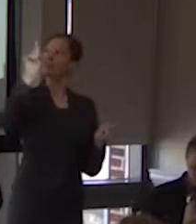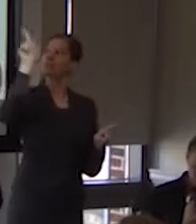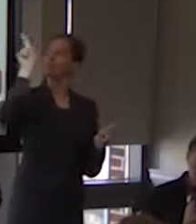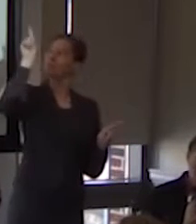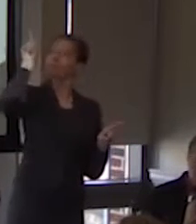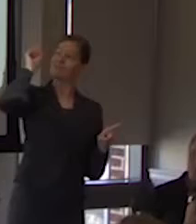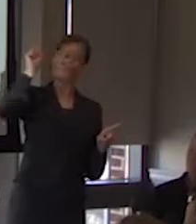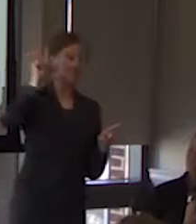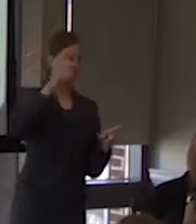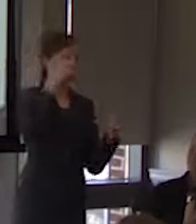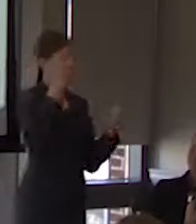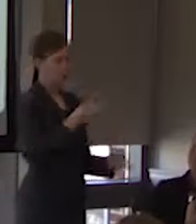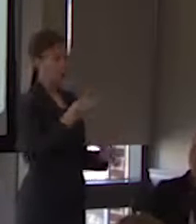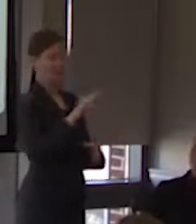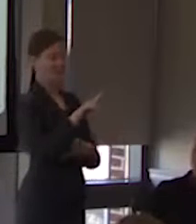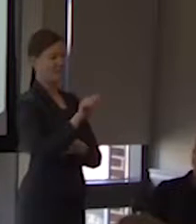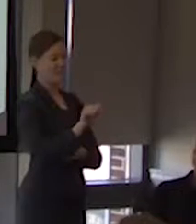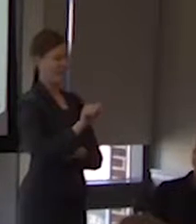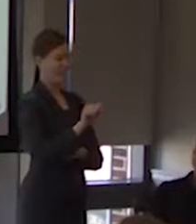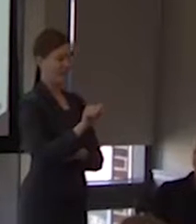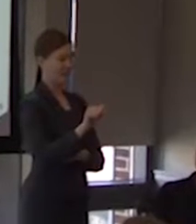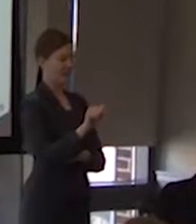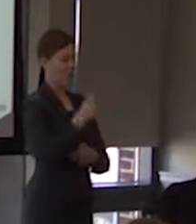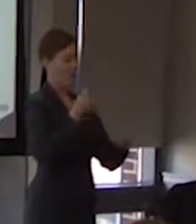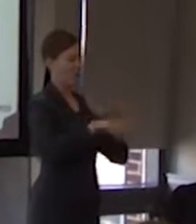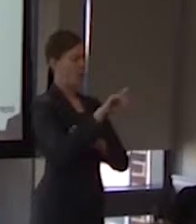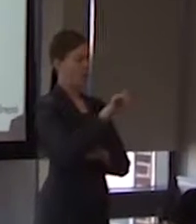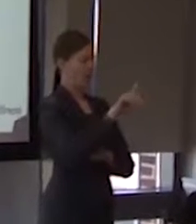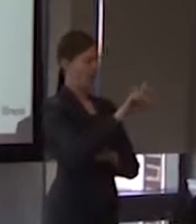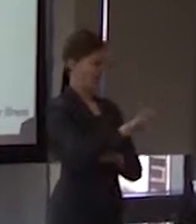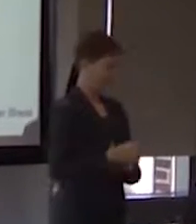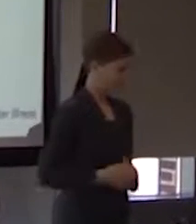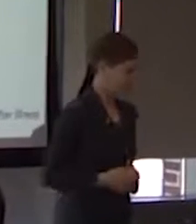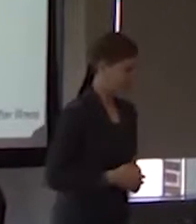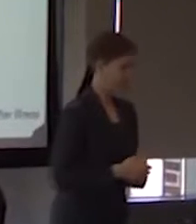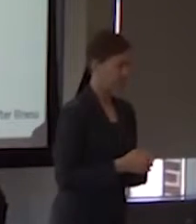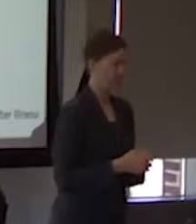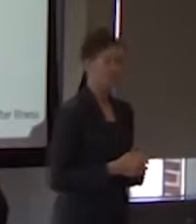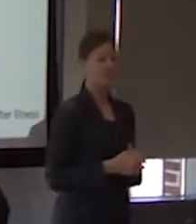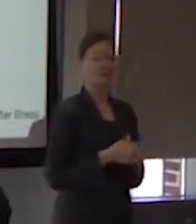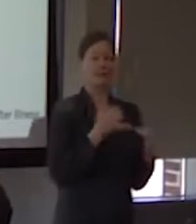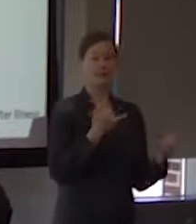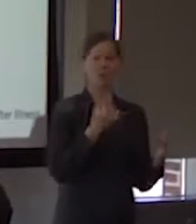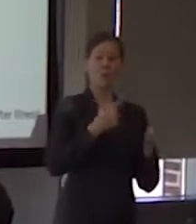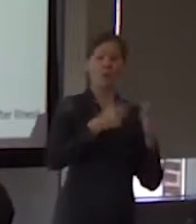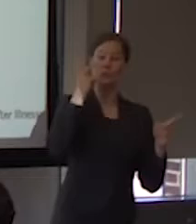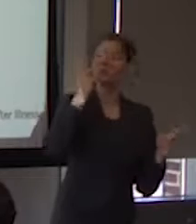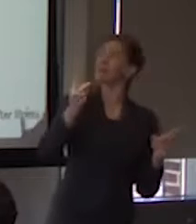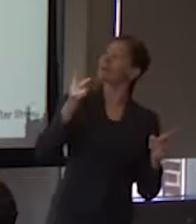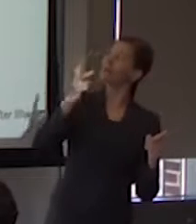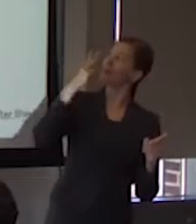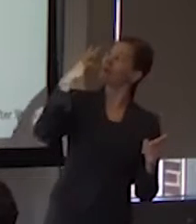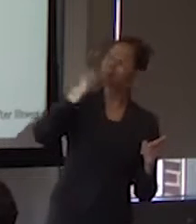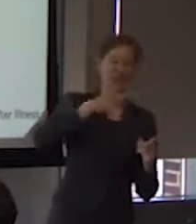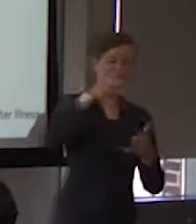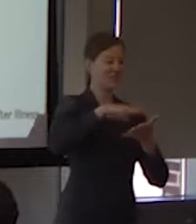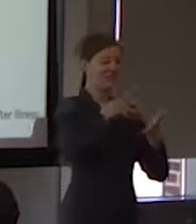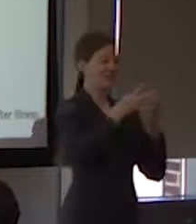when determining disability under the ADA. Now, what can you see about this lovely table of major life activities?